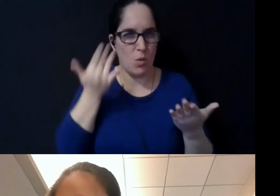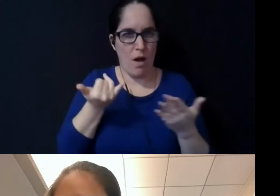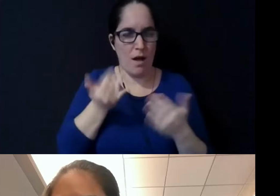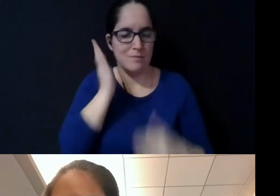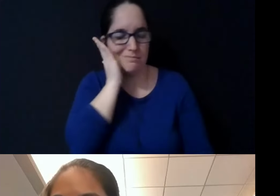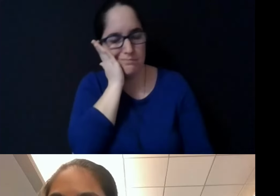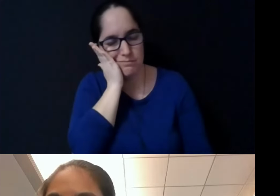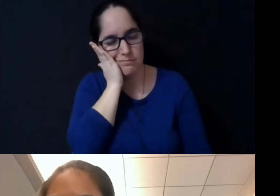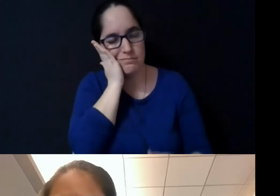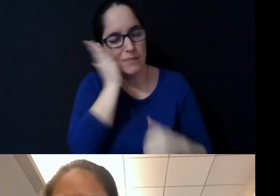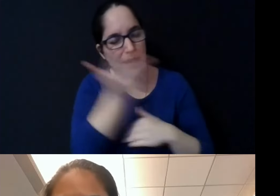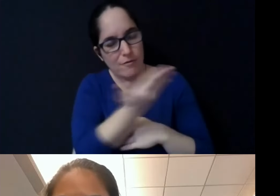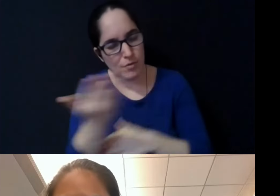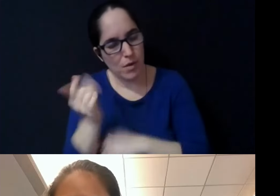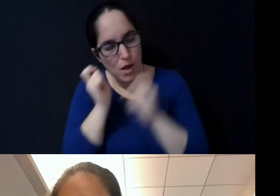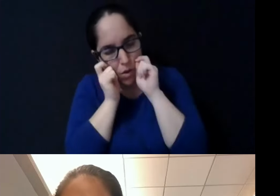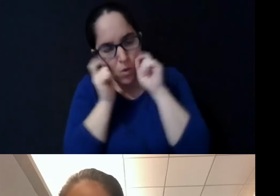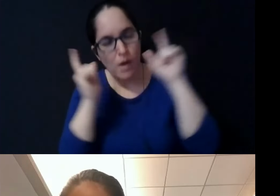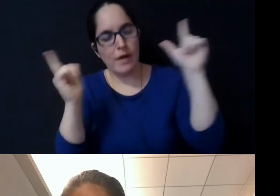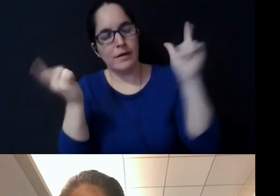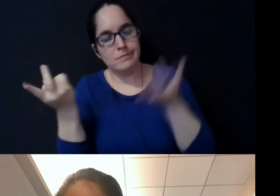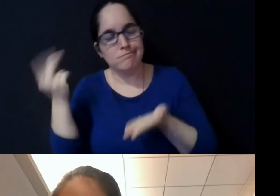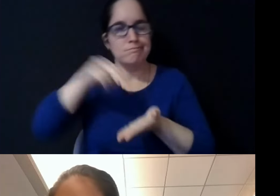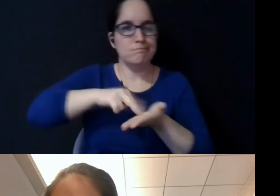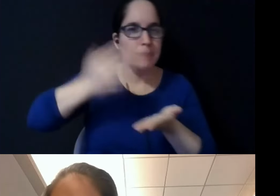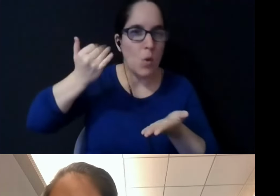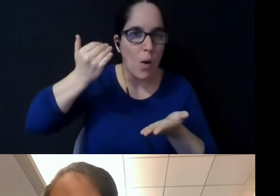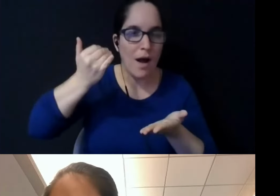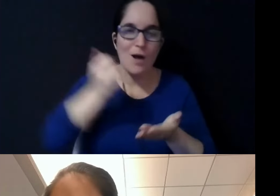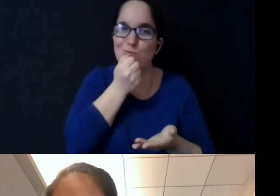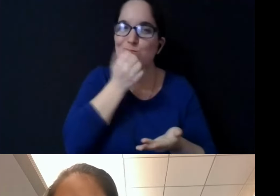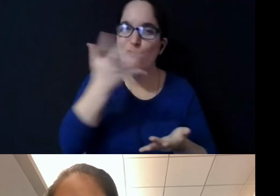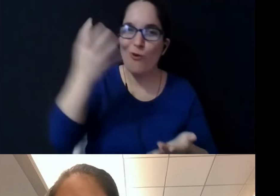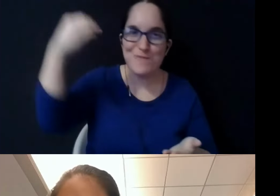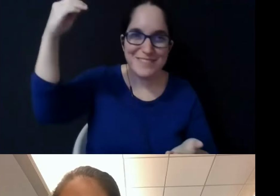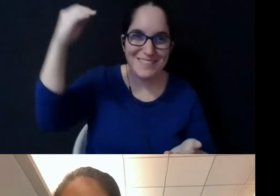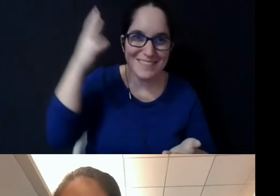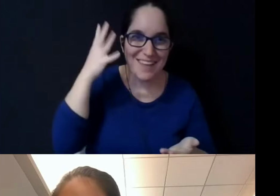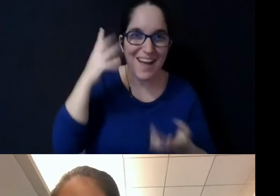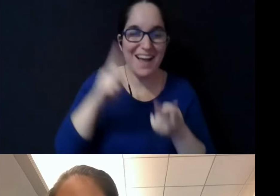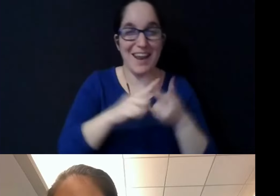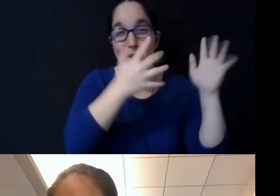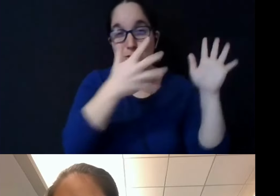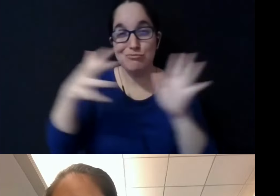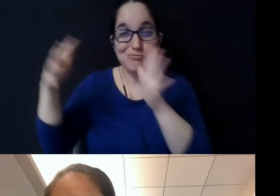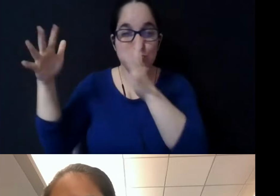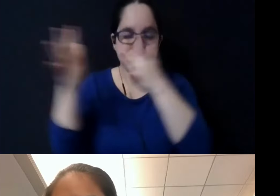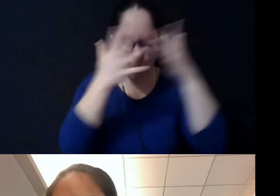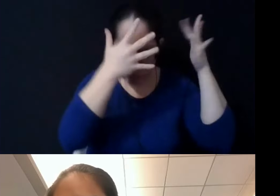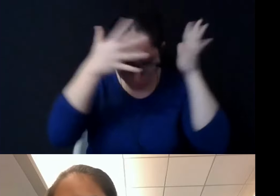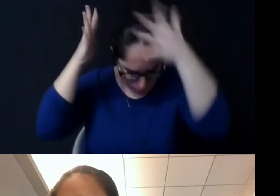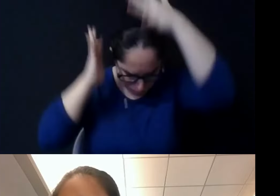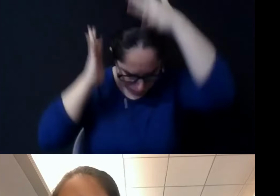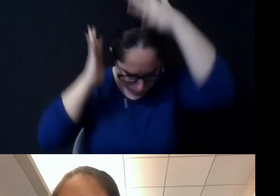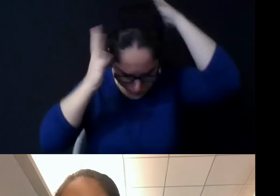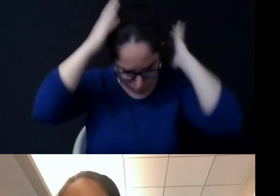The warm sun on your face and the wind swirling through your hair. I am lost in the other. Thank you.